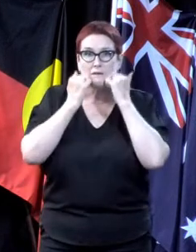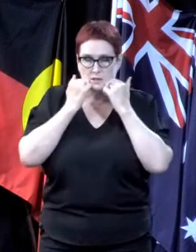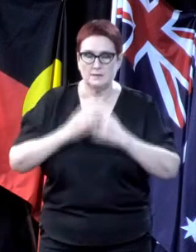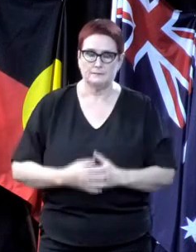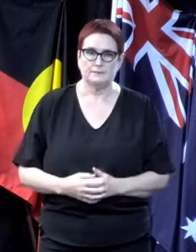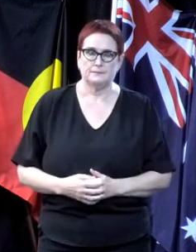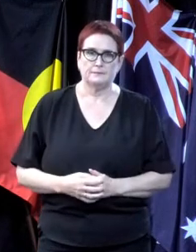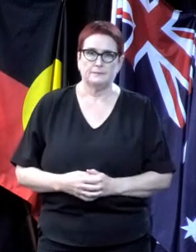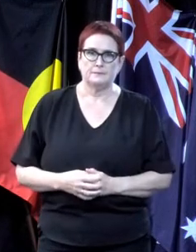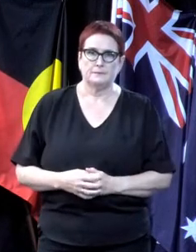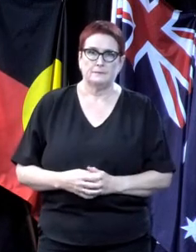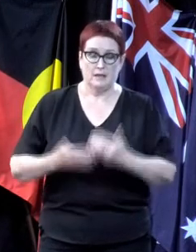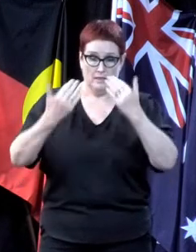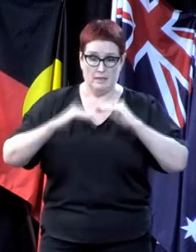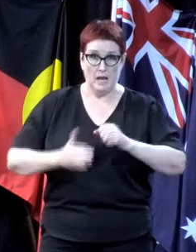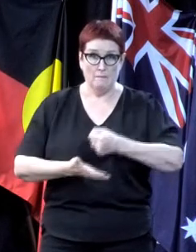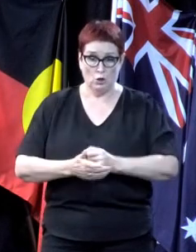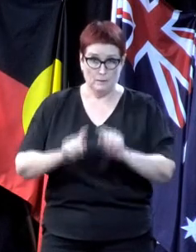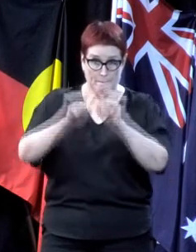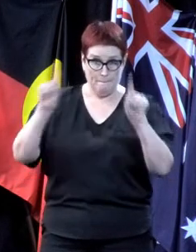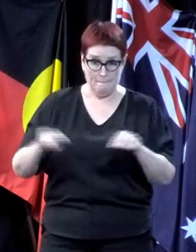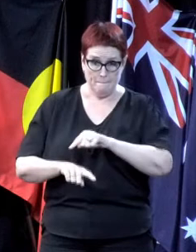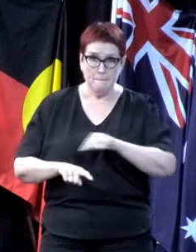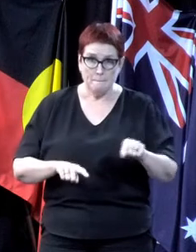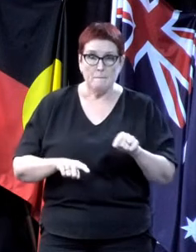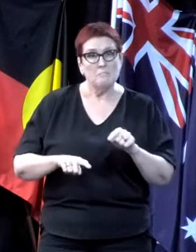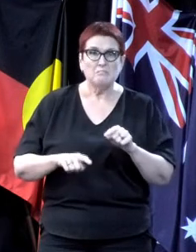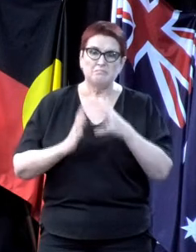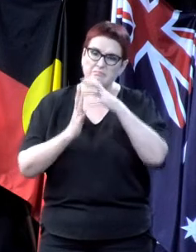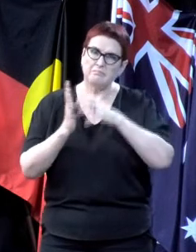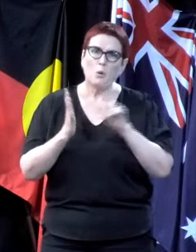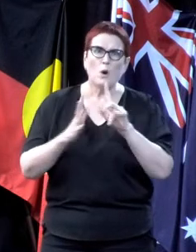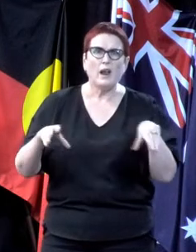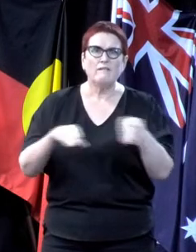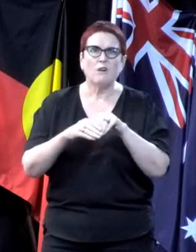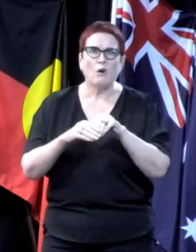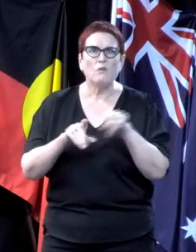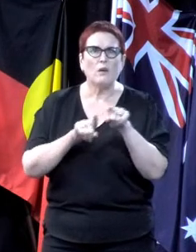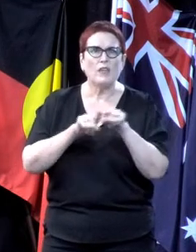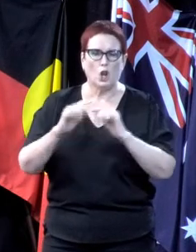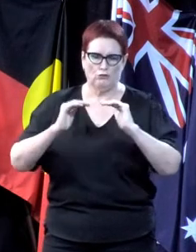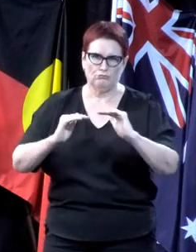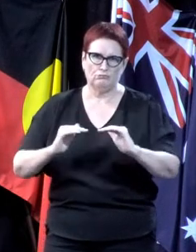And then, it'll talk about, at the bottom, the statement of participation and what they've participated in while they have been